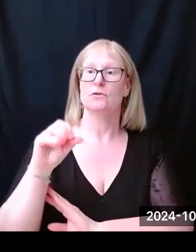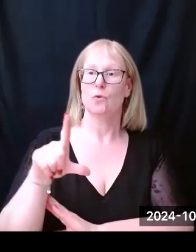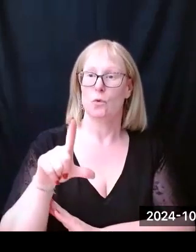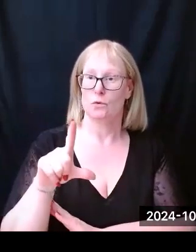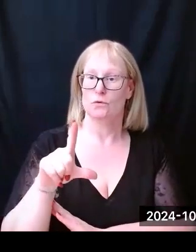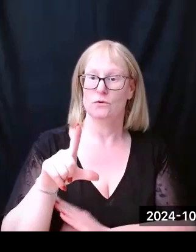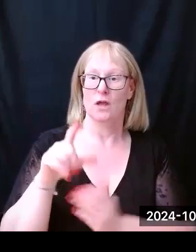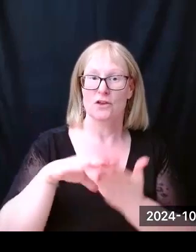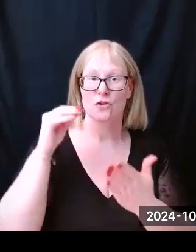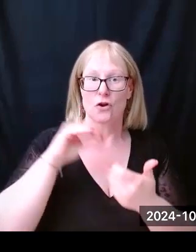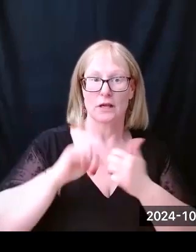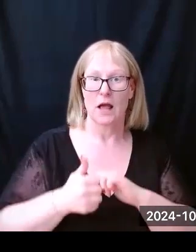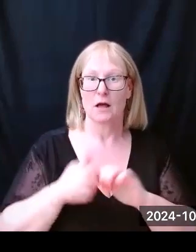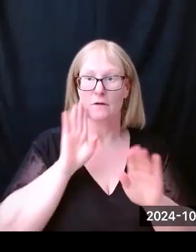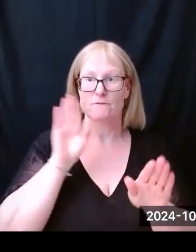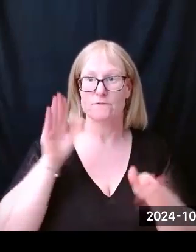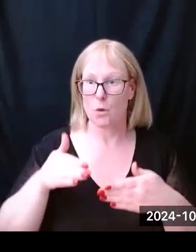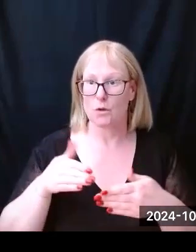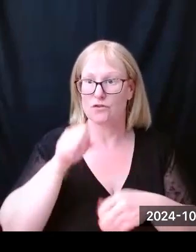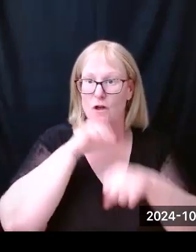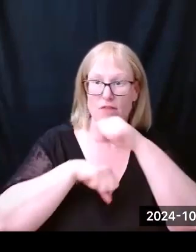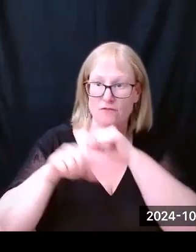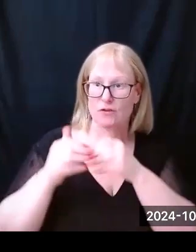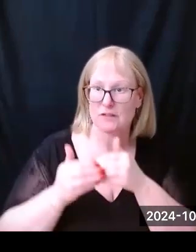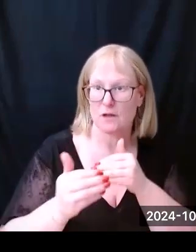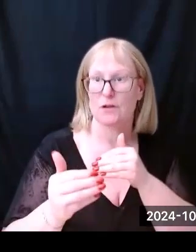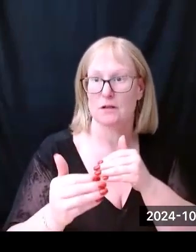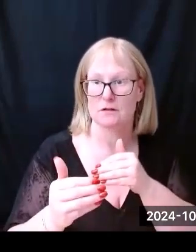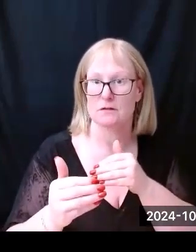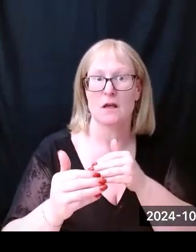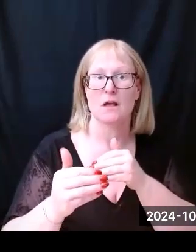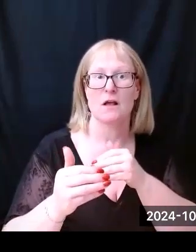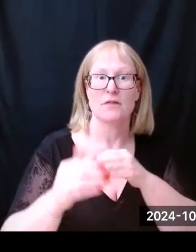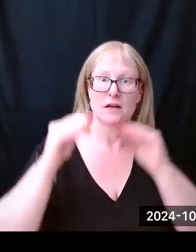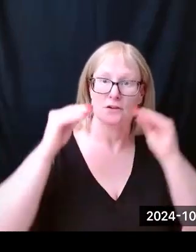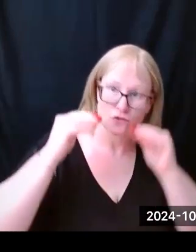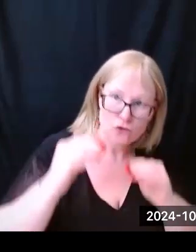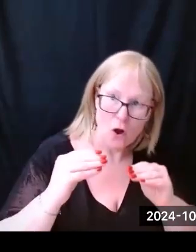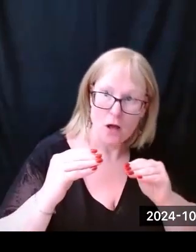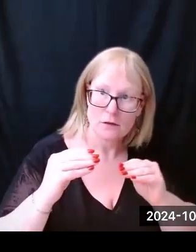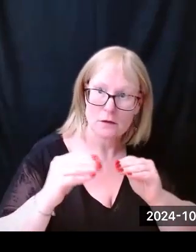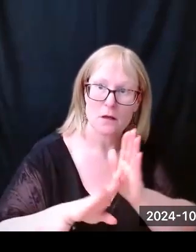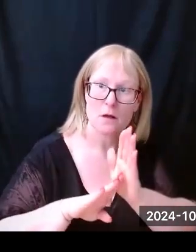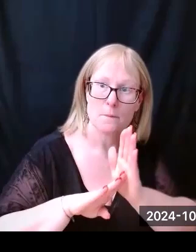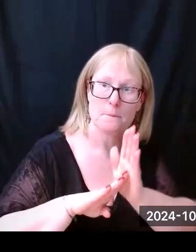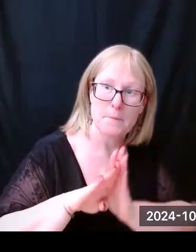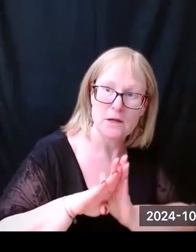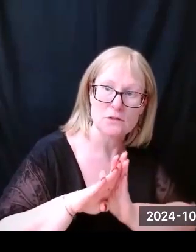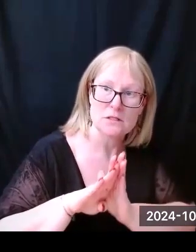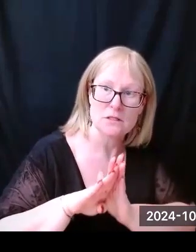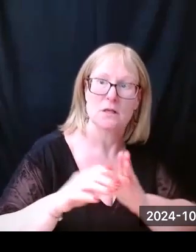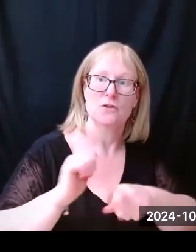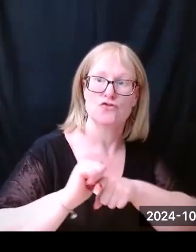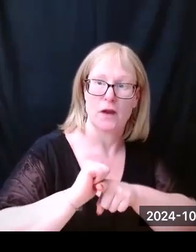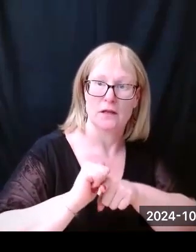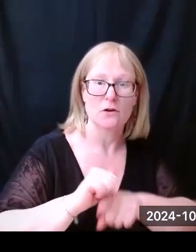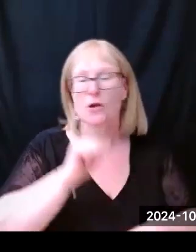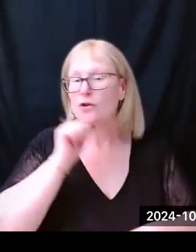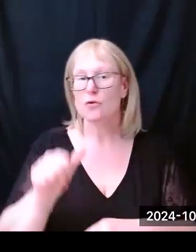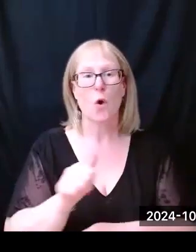resilience is something that's taught, built and trained. It's not something that you just pull up or just do one day. Contrived